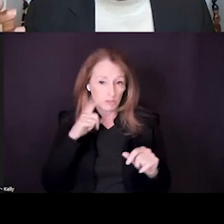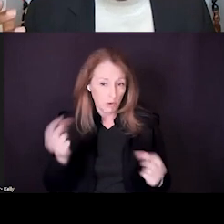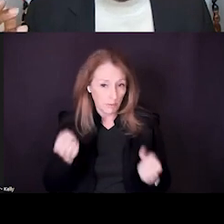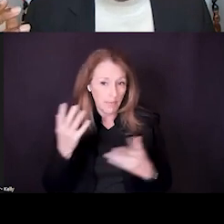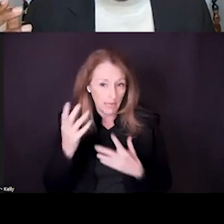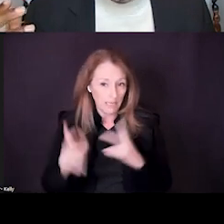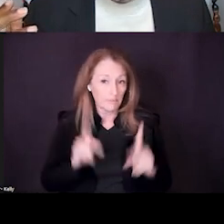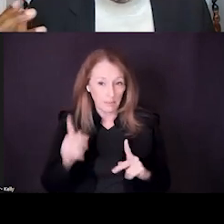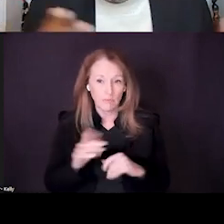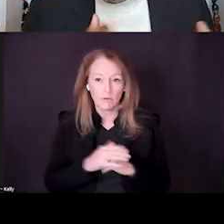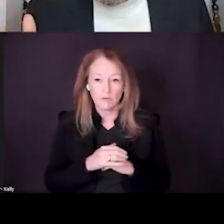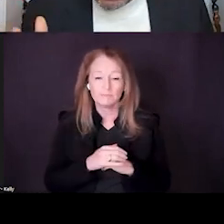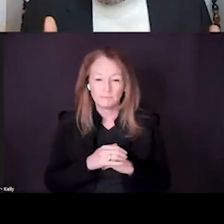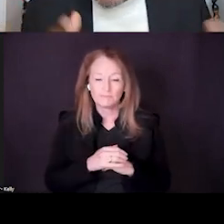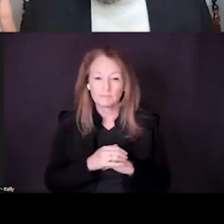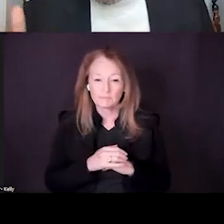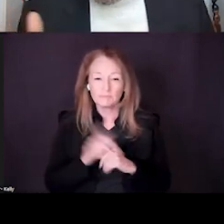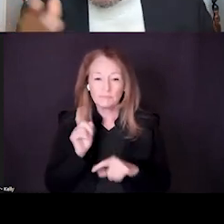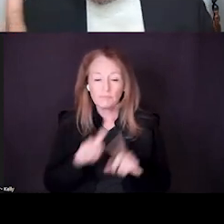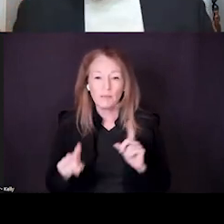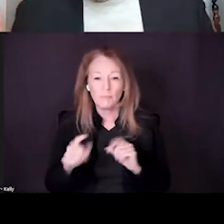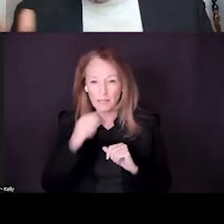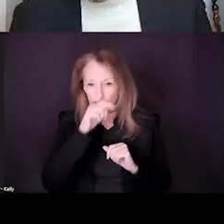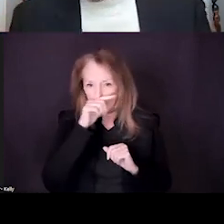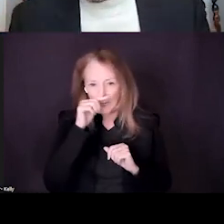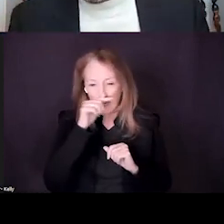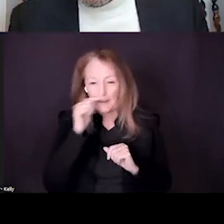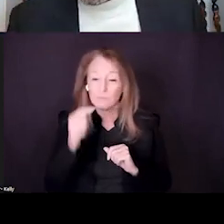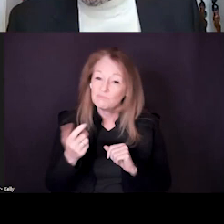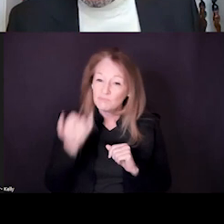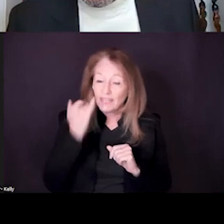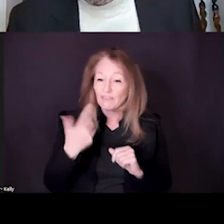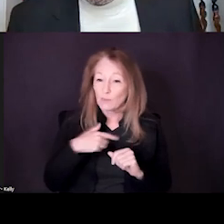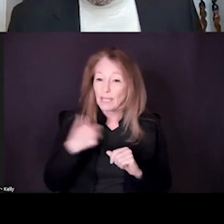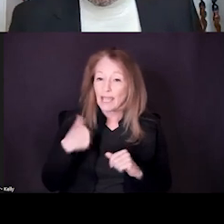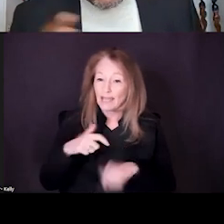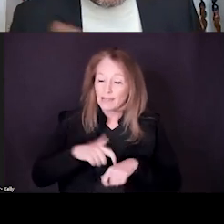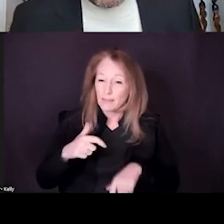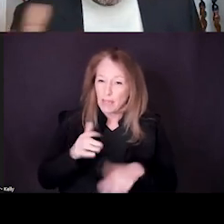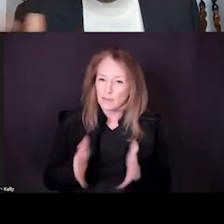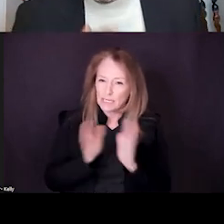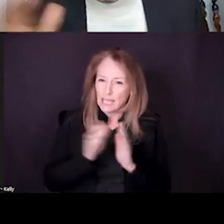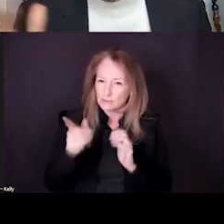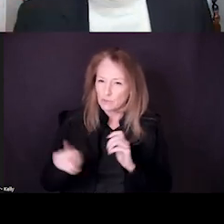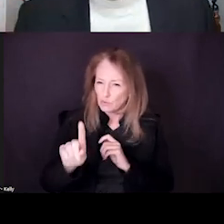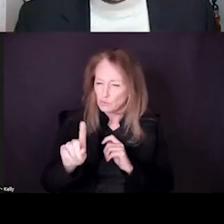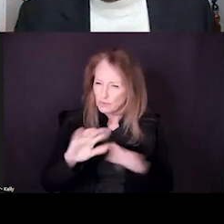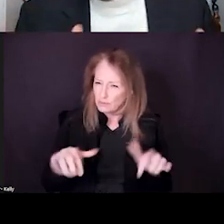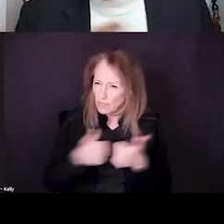IF WE HAD TIME, WHAT I WOULD DO IS ASK YOU WHAT ARE THE CHALLENGES WITH THAT. YOU WOULD TELL ME A WHOLE SERIES OF THINGS.